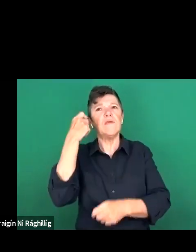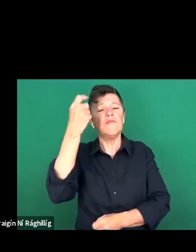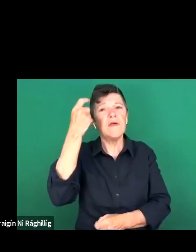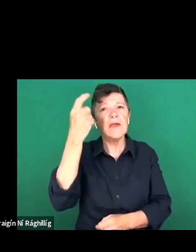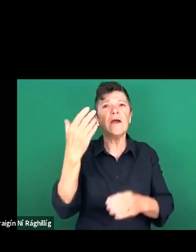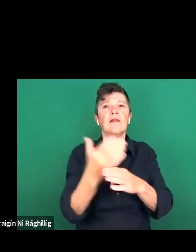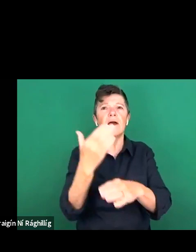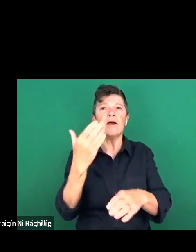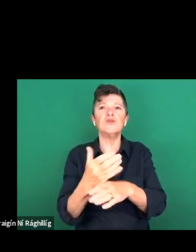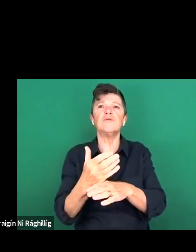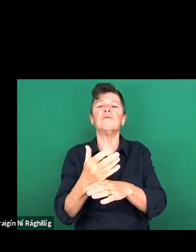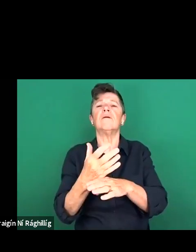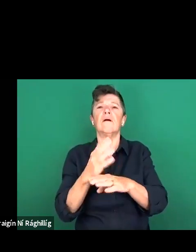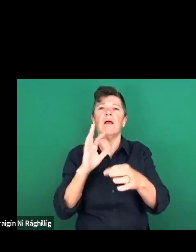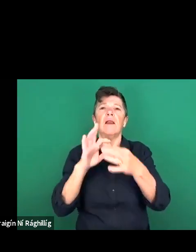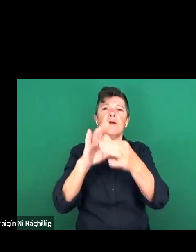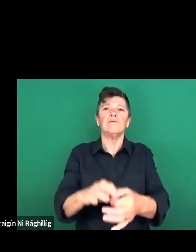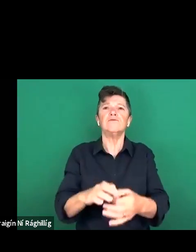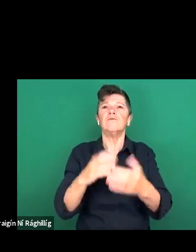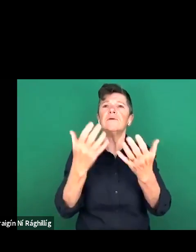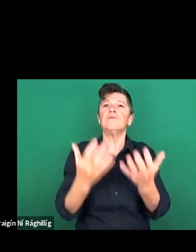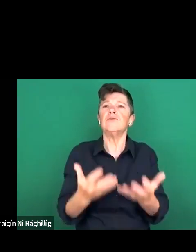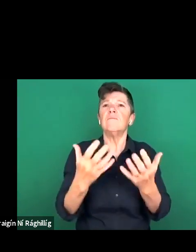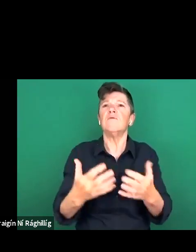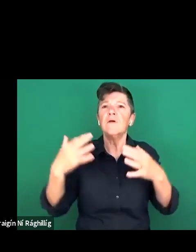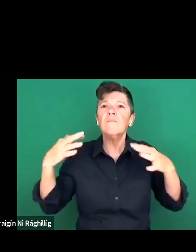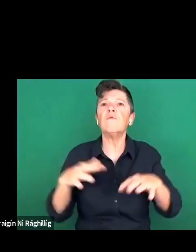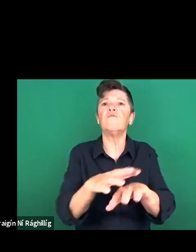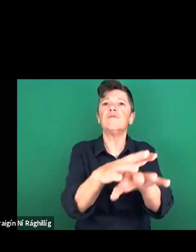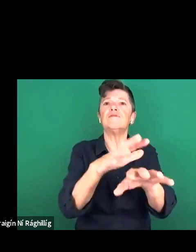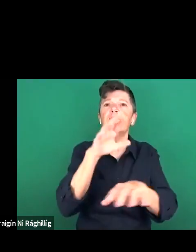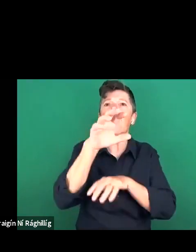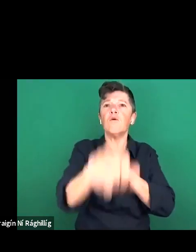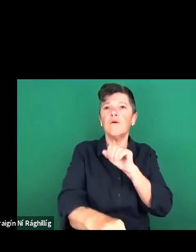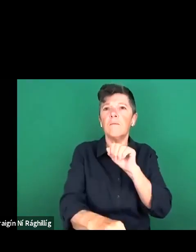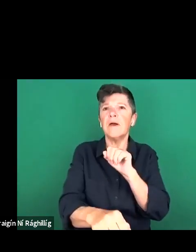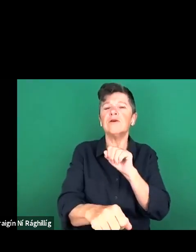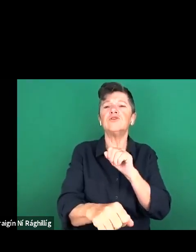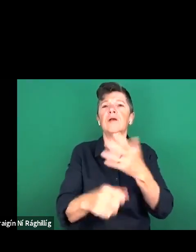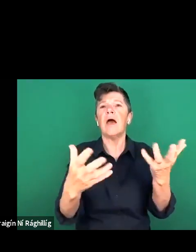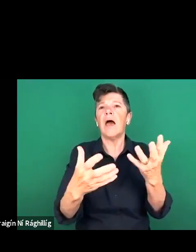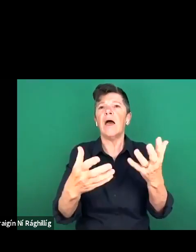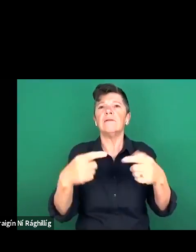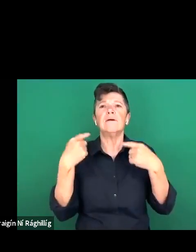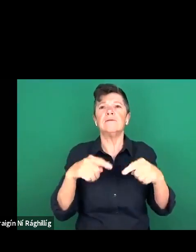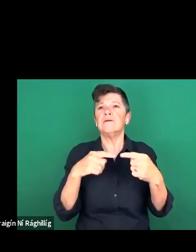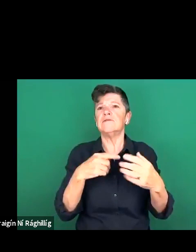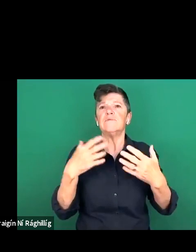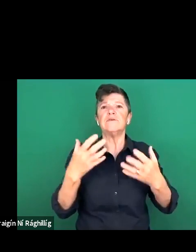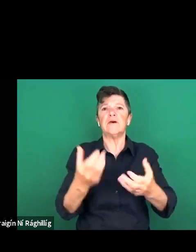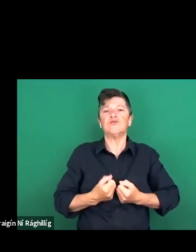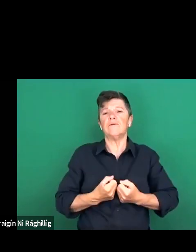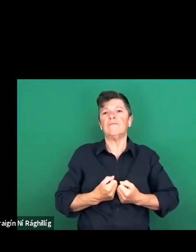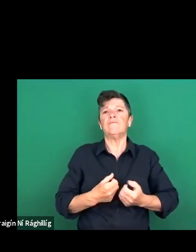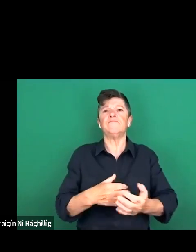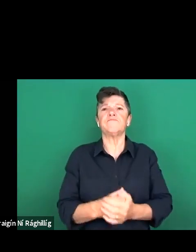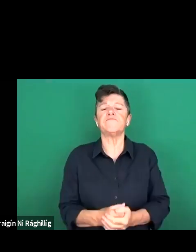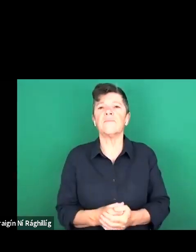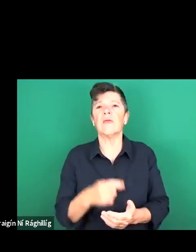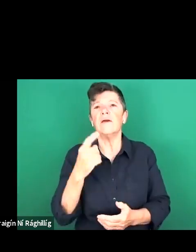the neutrality to states we regeared as nations in the present would open up alternative ways